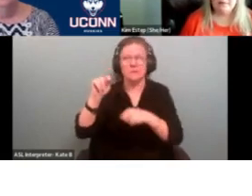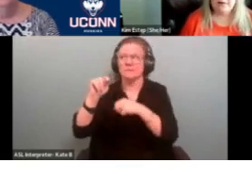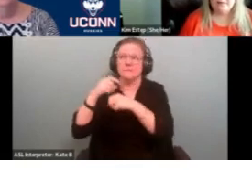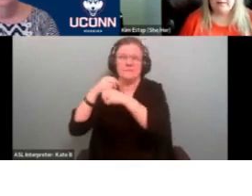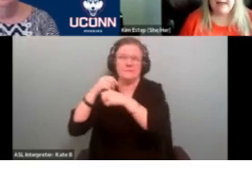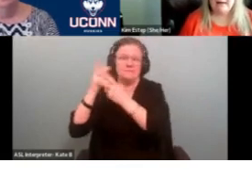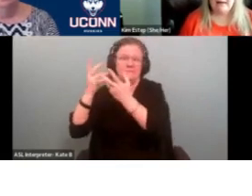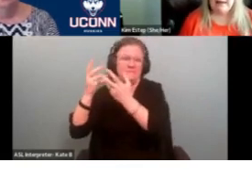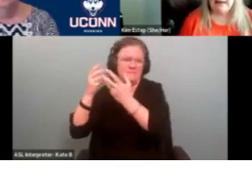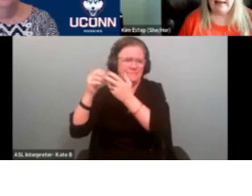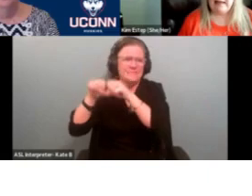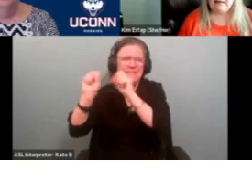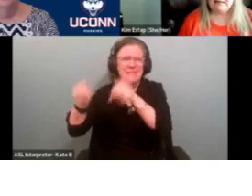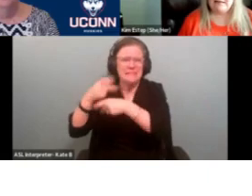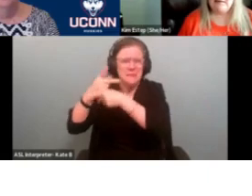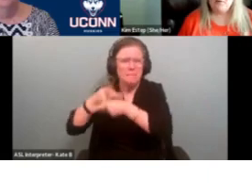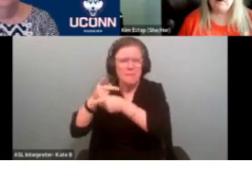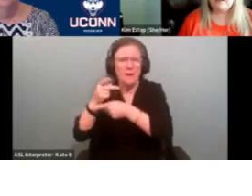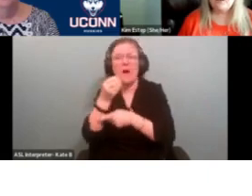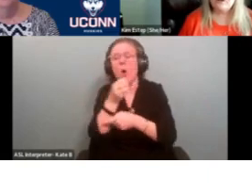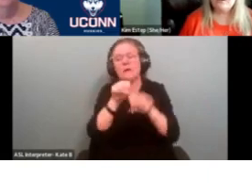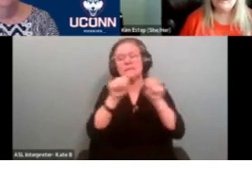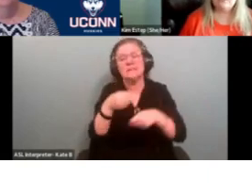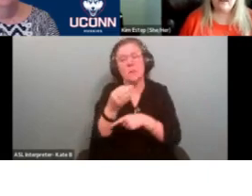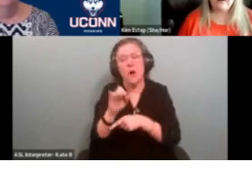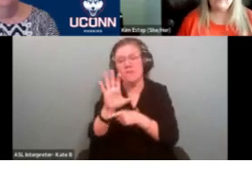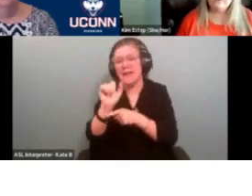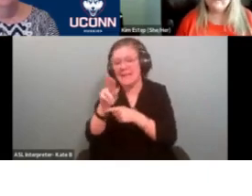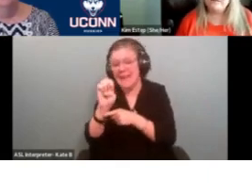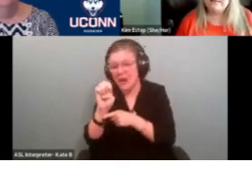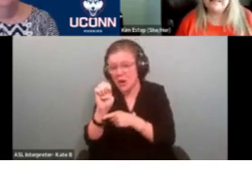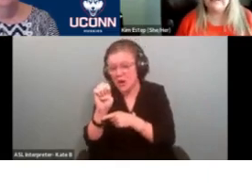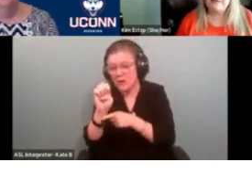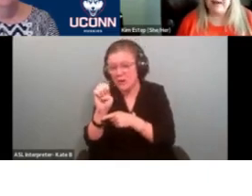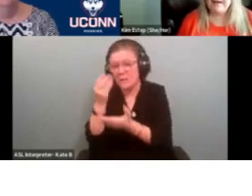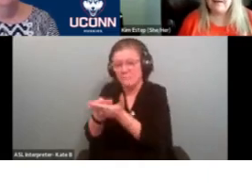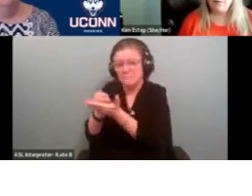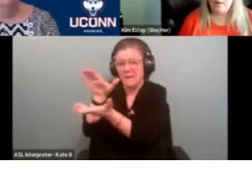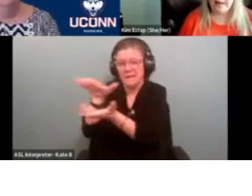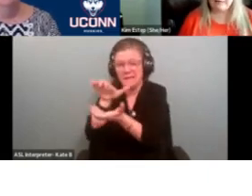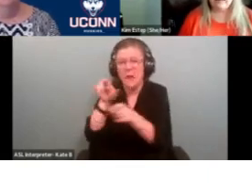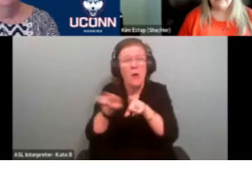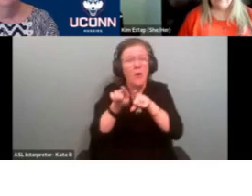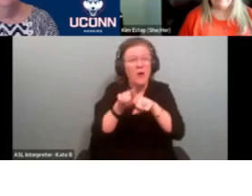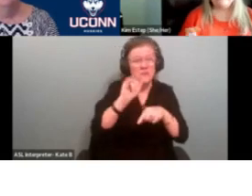familiar with that. And there were concerns that wraparound really wasn't defined well. And